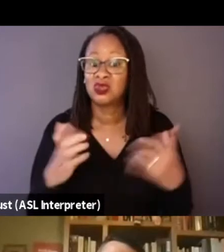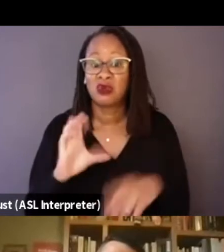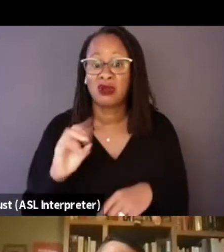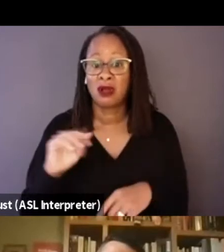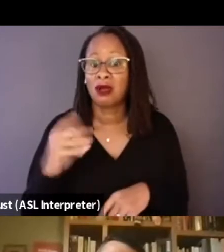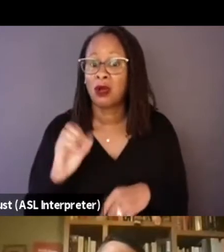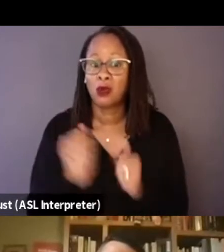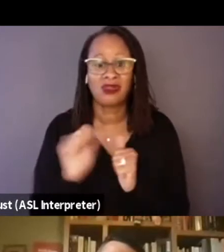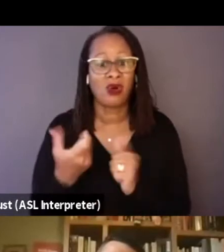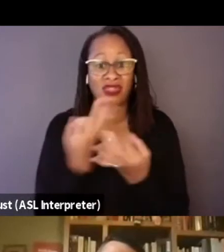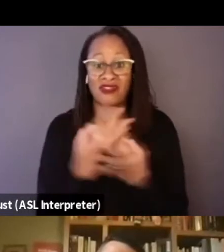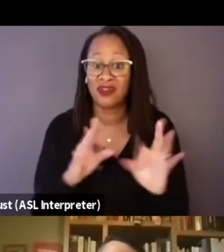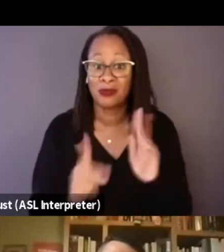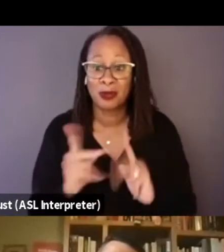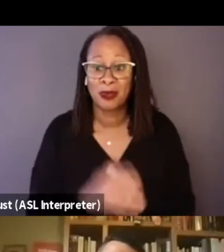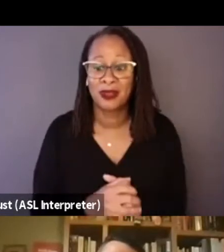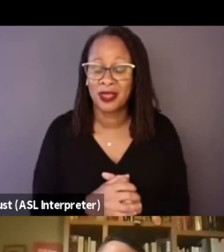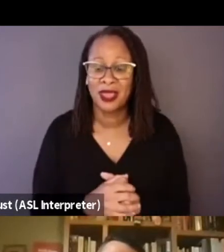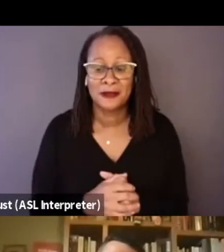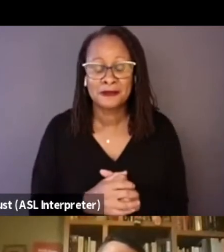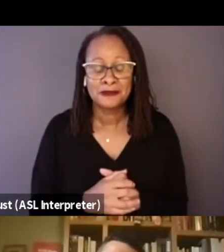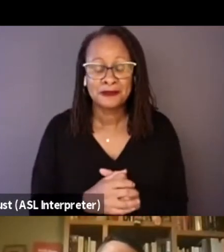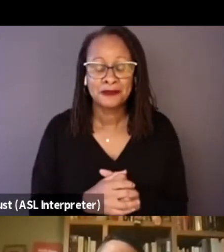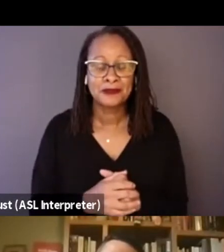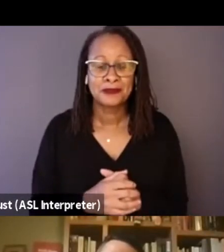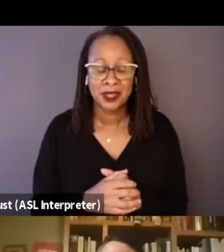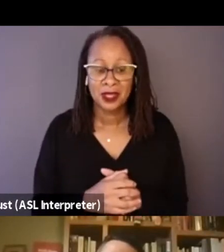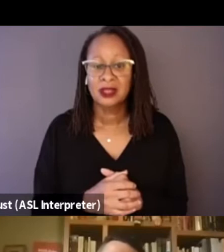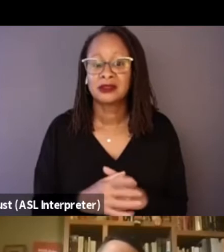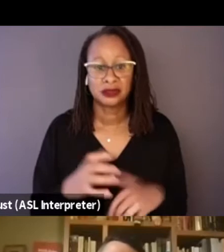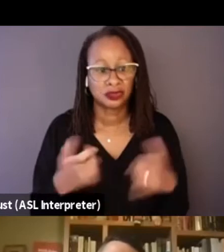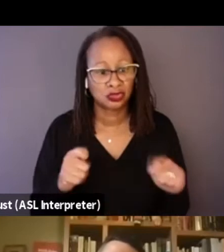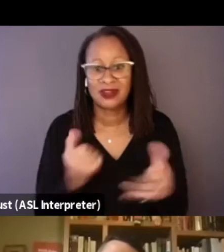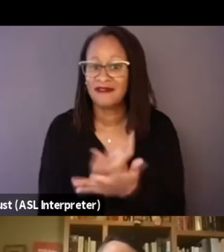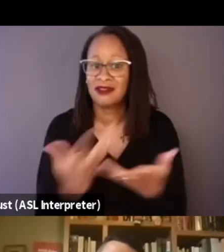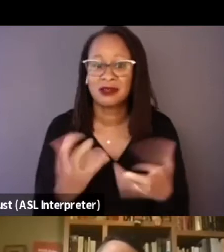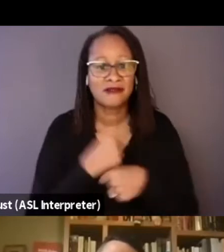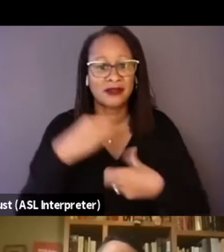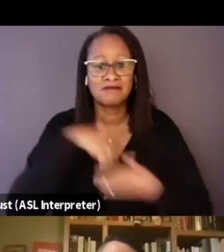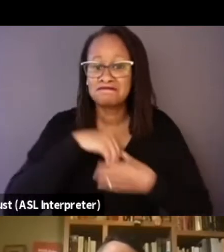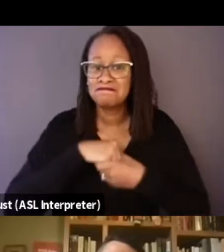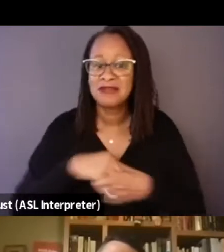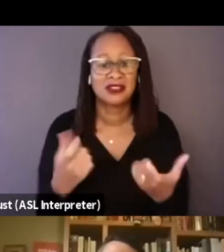and you need to make a direction, production and everything inside, and sometimes it's complicated,